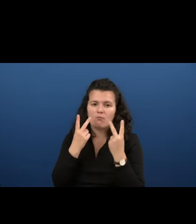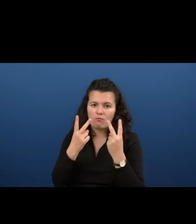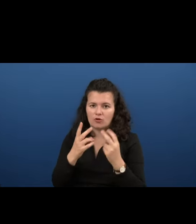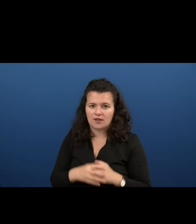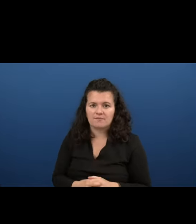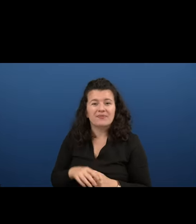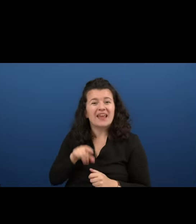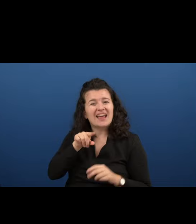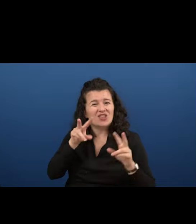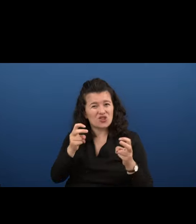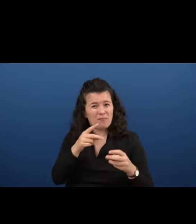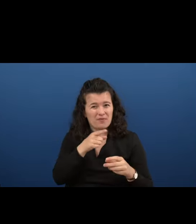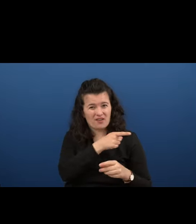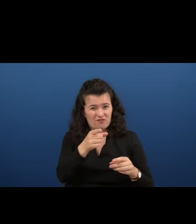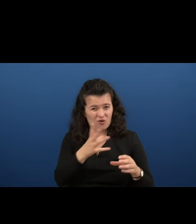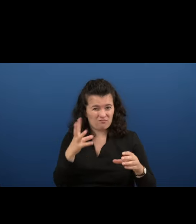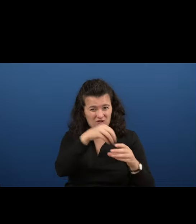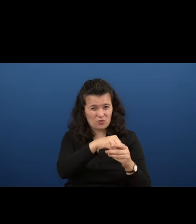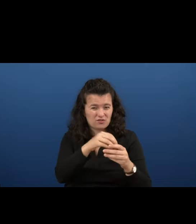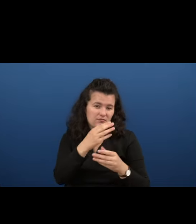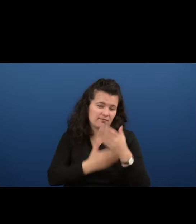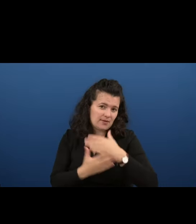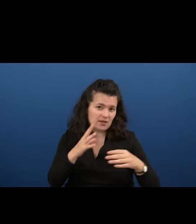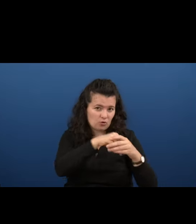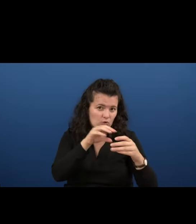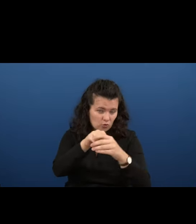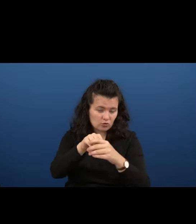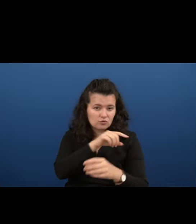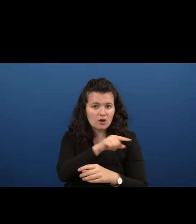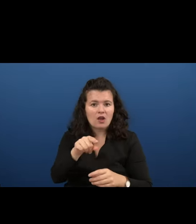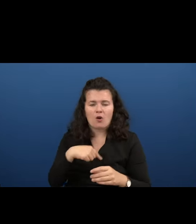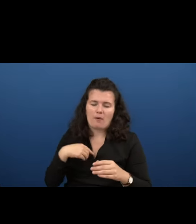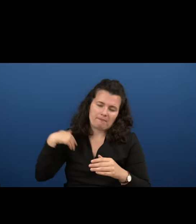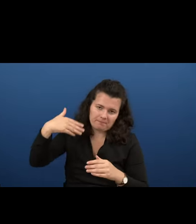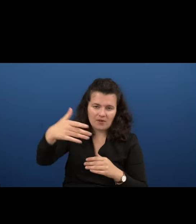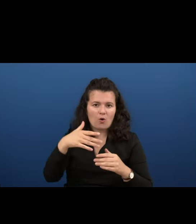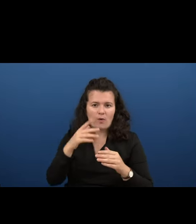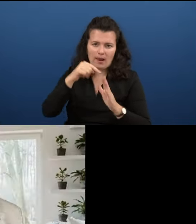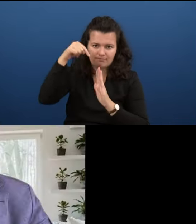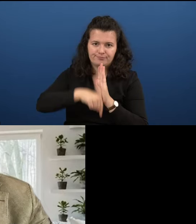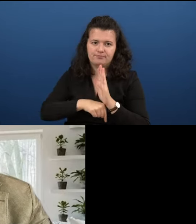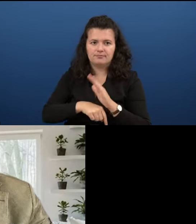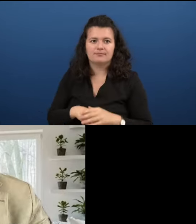later during our q amp a session so quickly moving on to our next speaker, Mr. Paul Cosimo